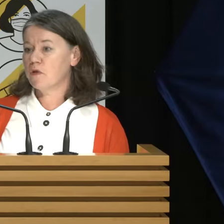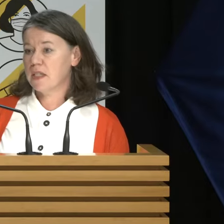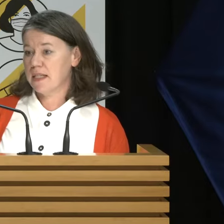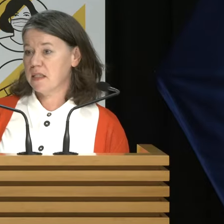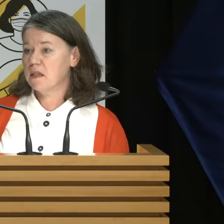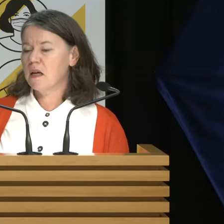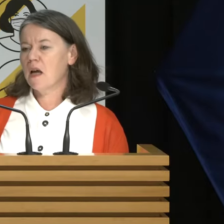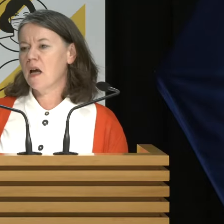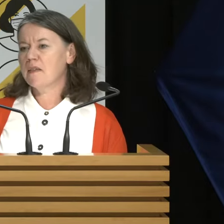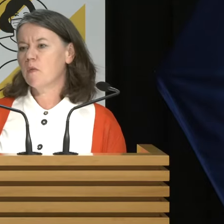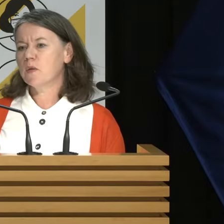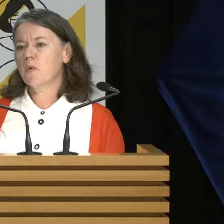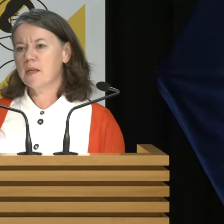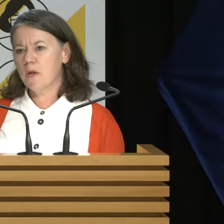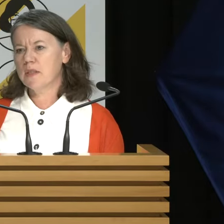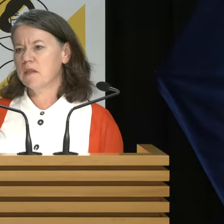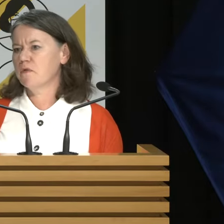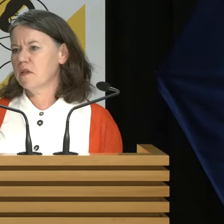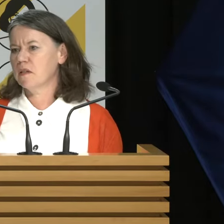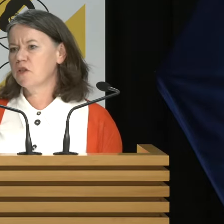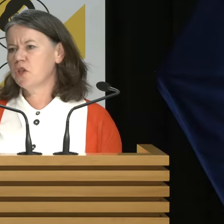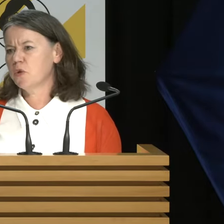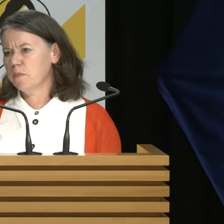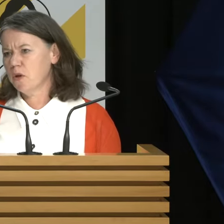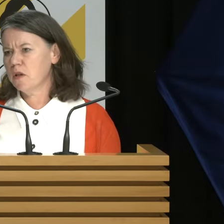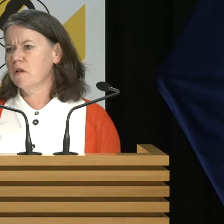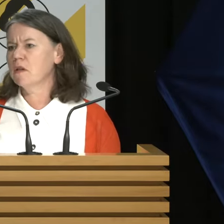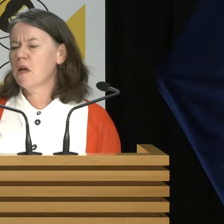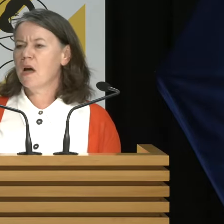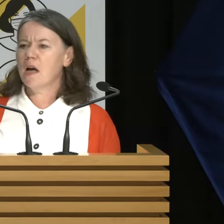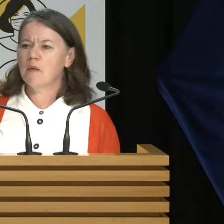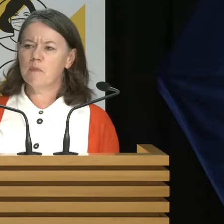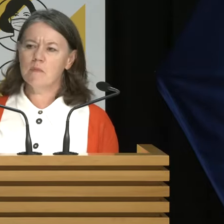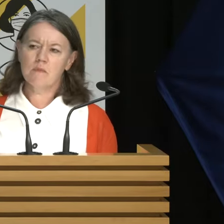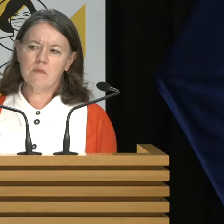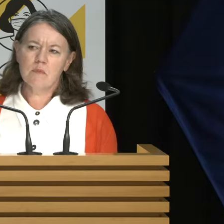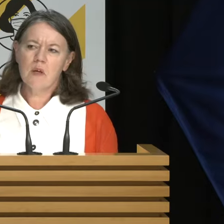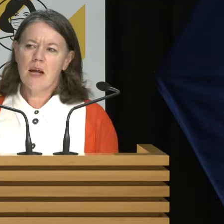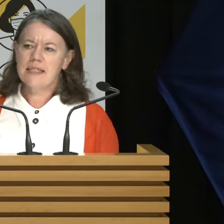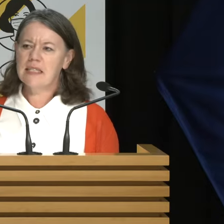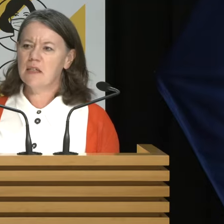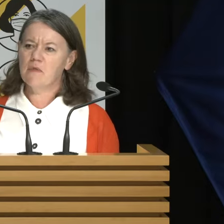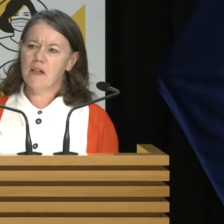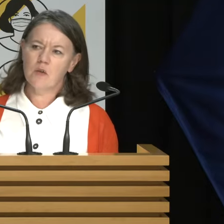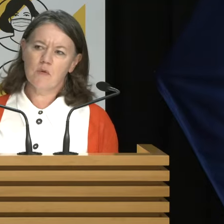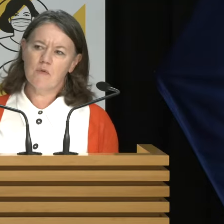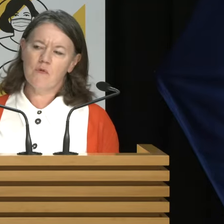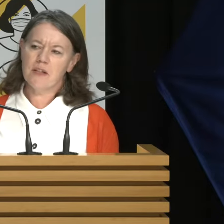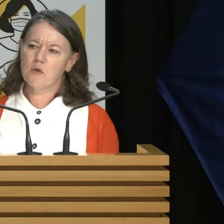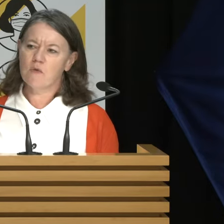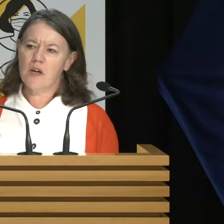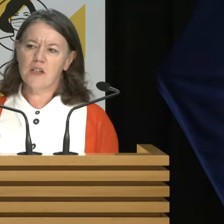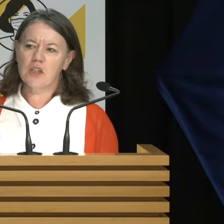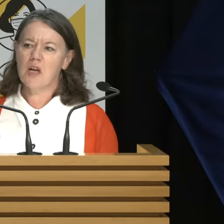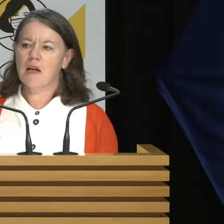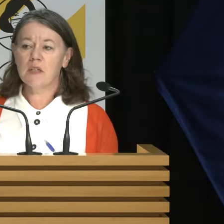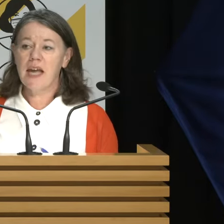It was expected to be updated already.